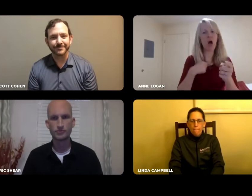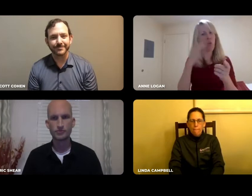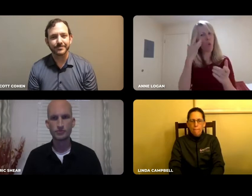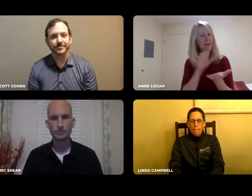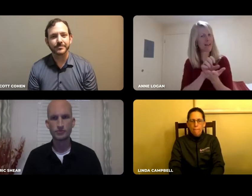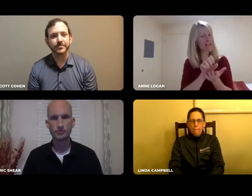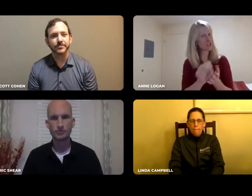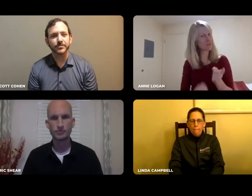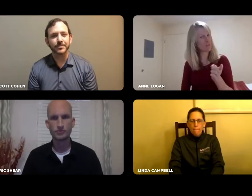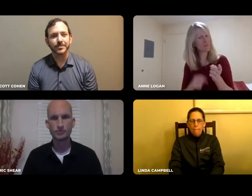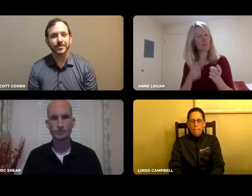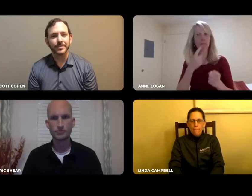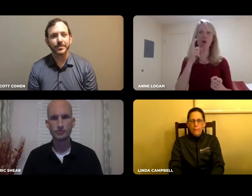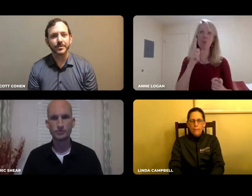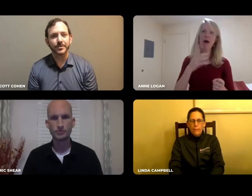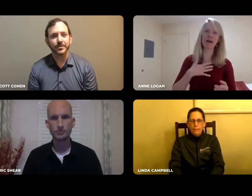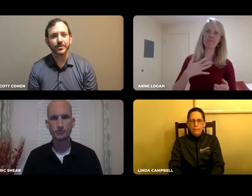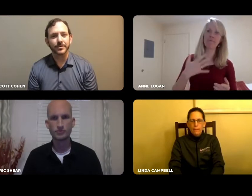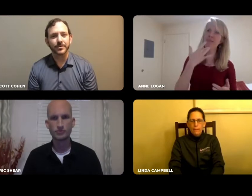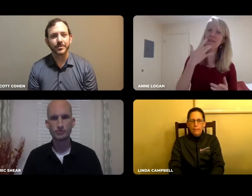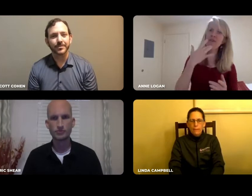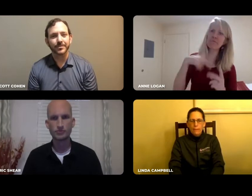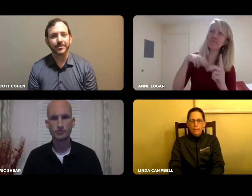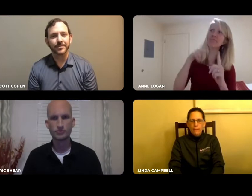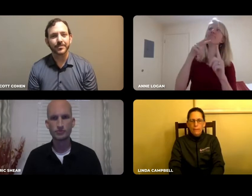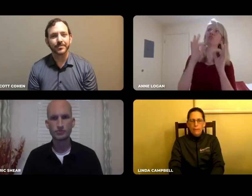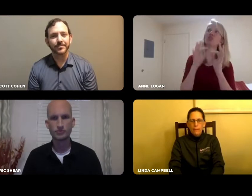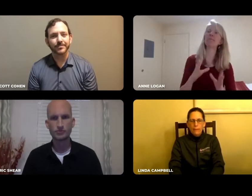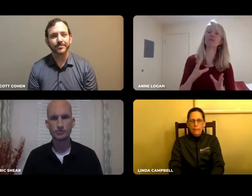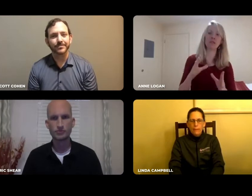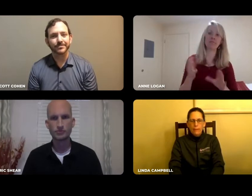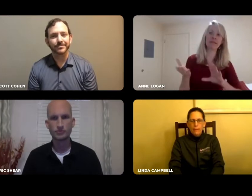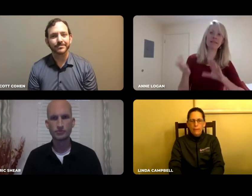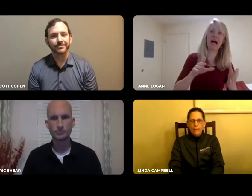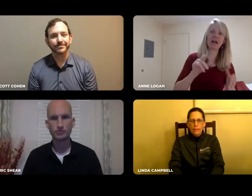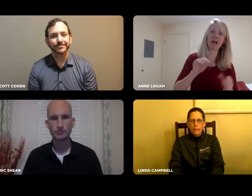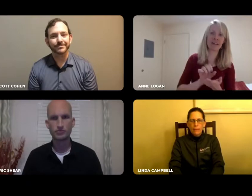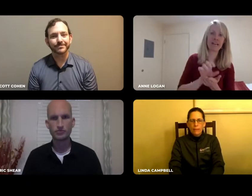The reason was one of my favorite interpreters died from it